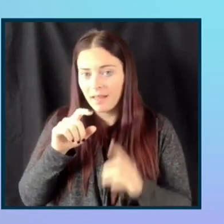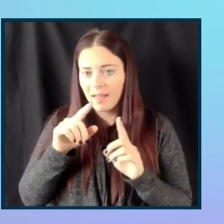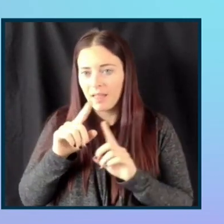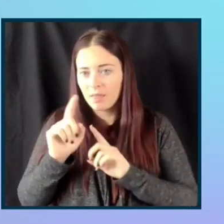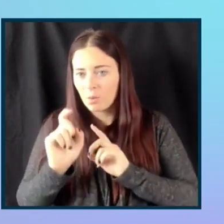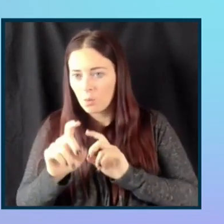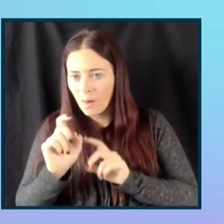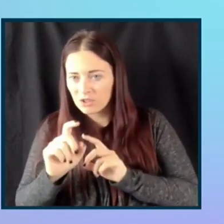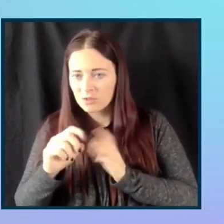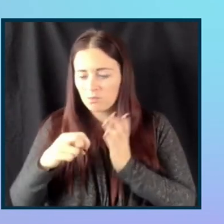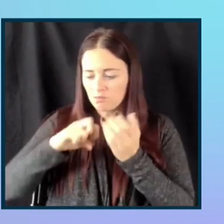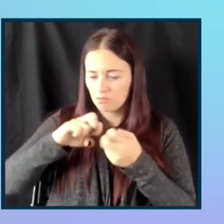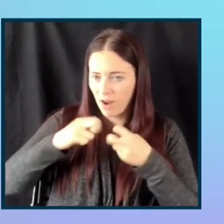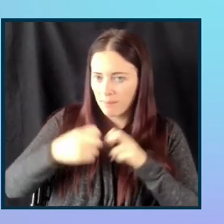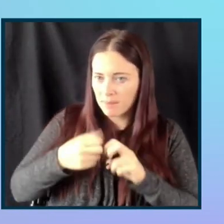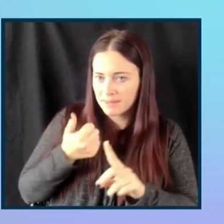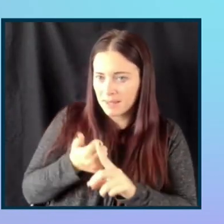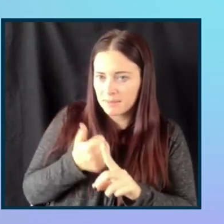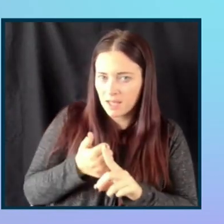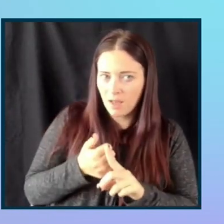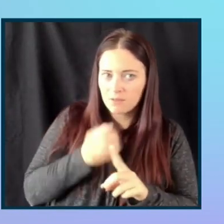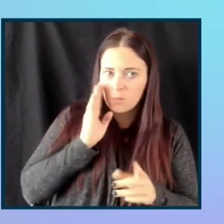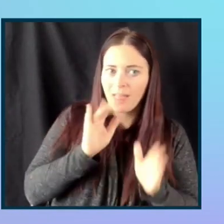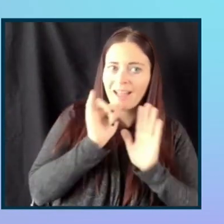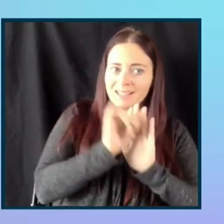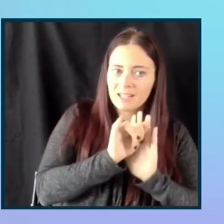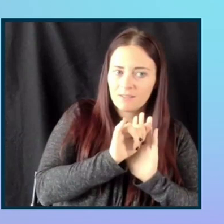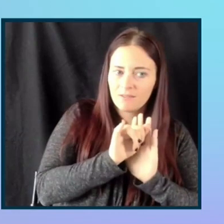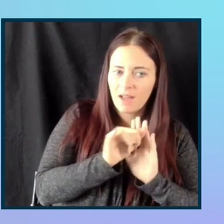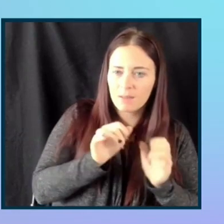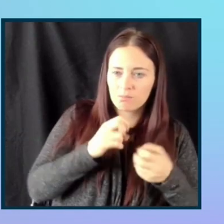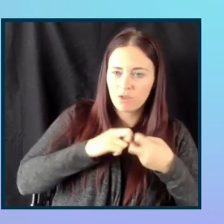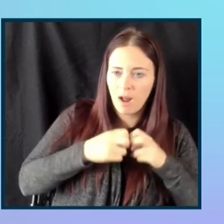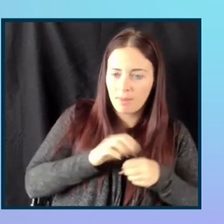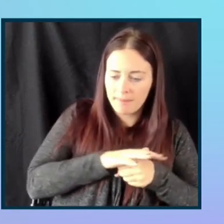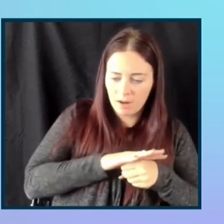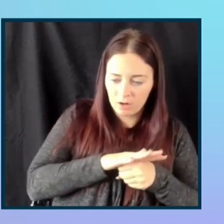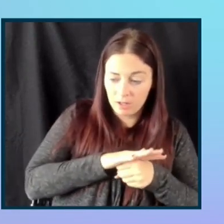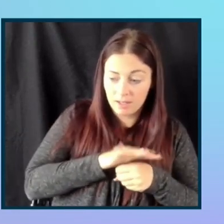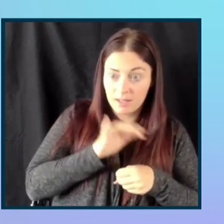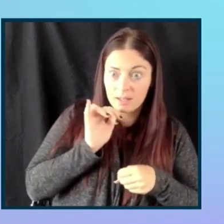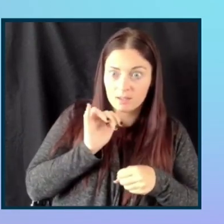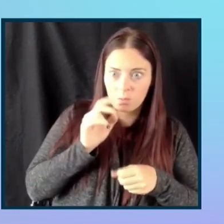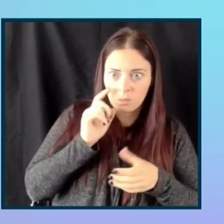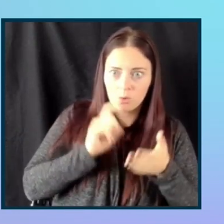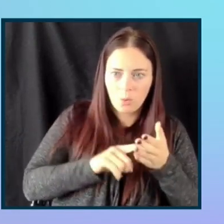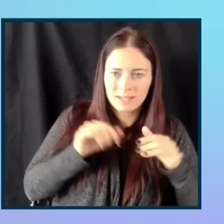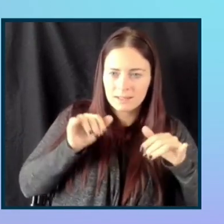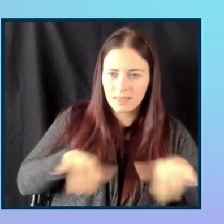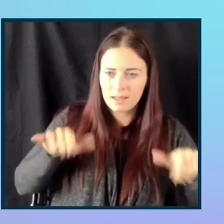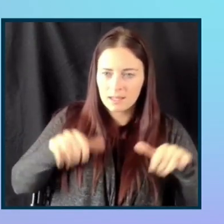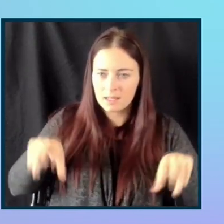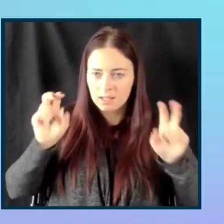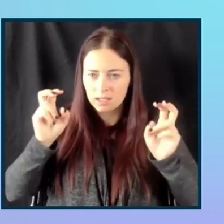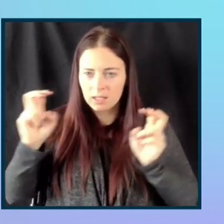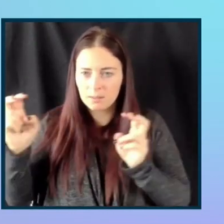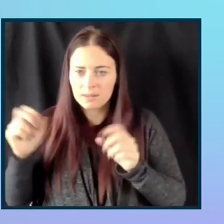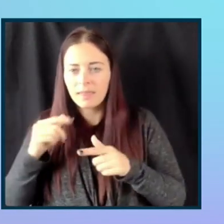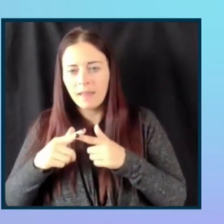The trends will lead to areas to fix, and in doing so you can then have more educated decision making.